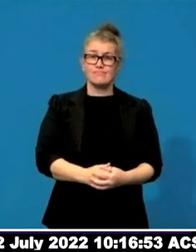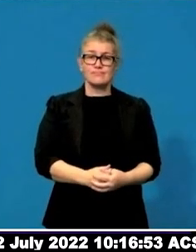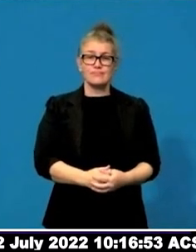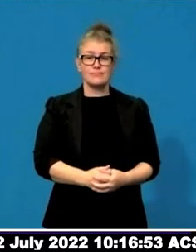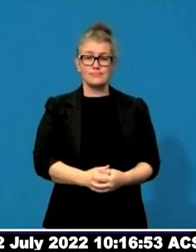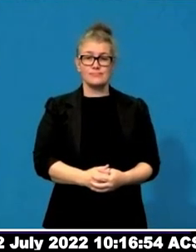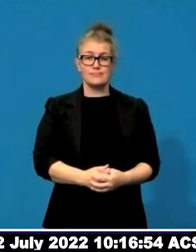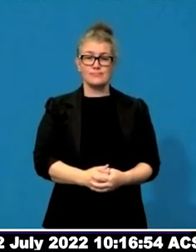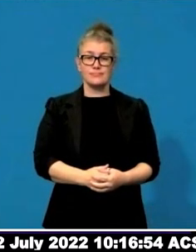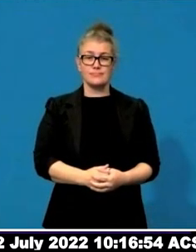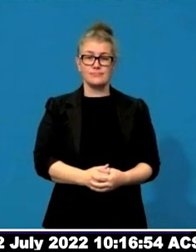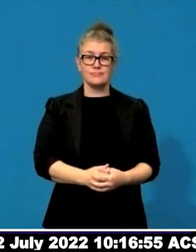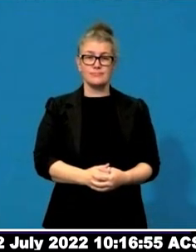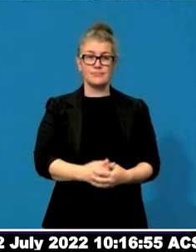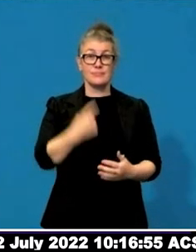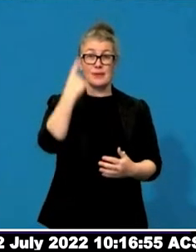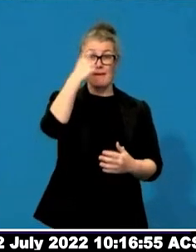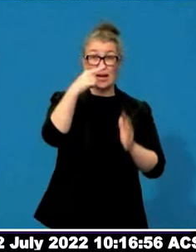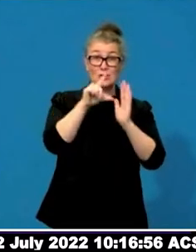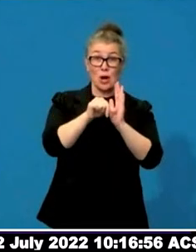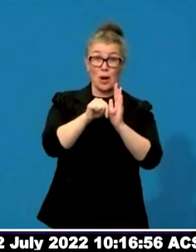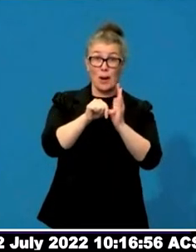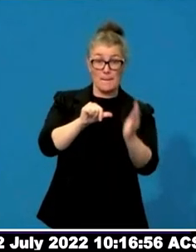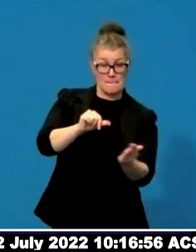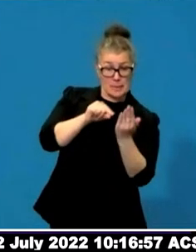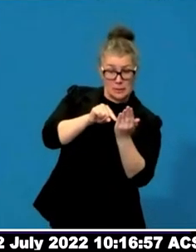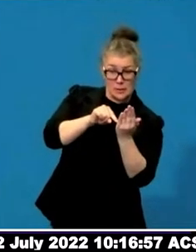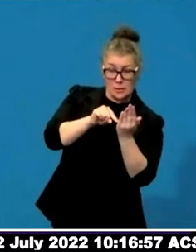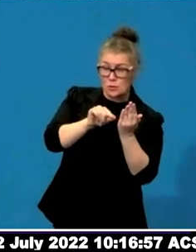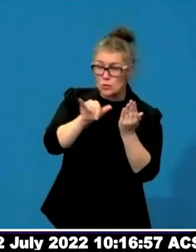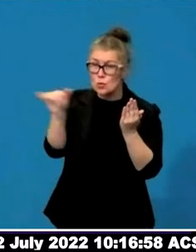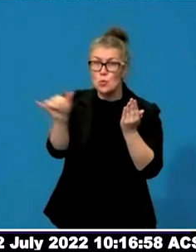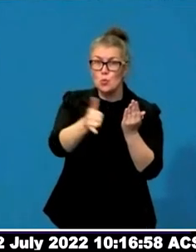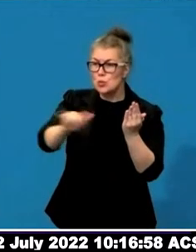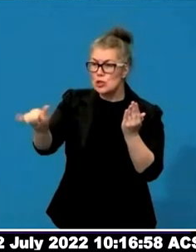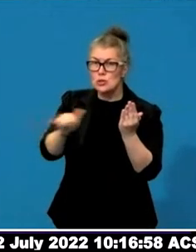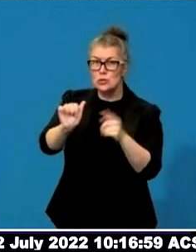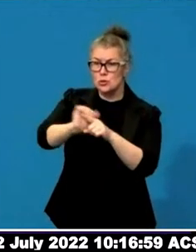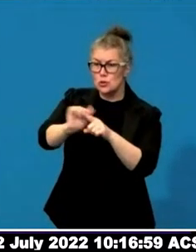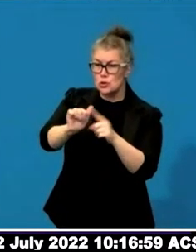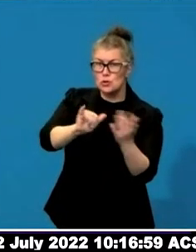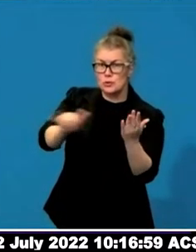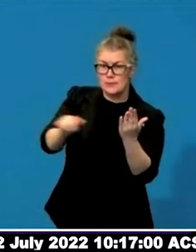You FaceTimed to be able to pick which shoes you might like? Em is nodding.